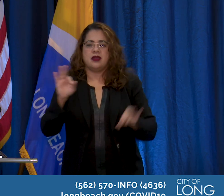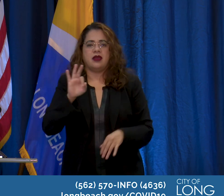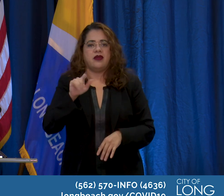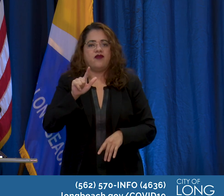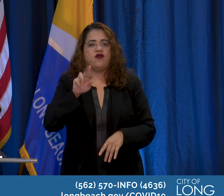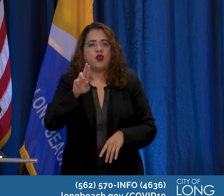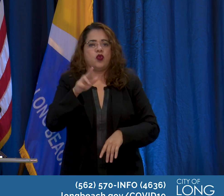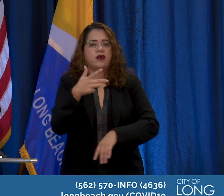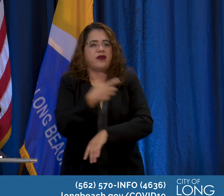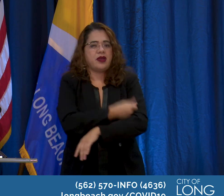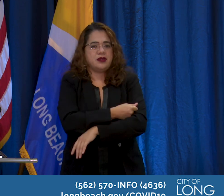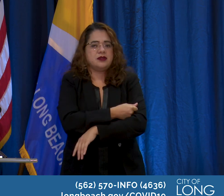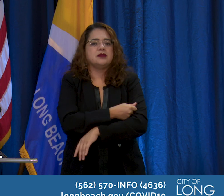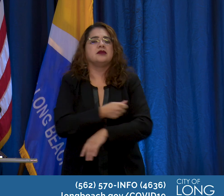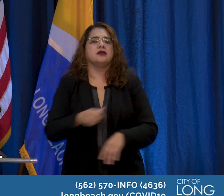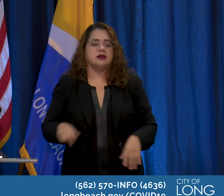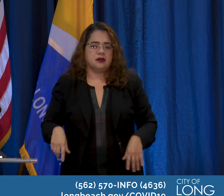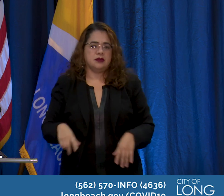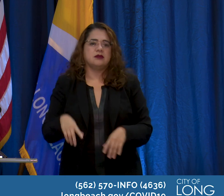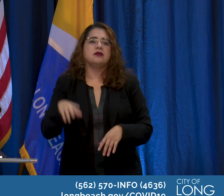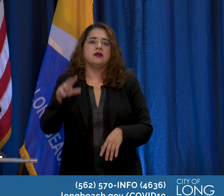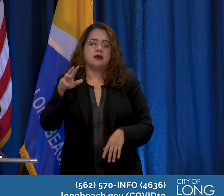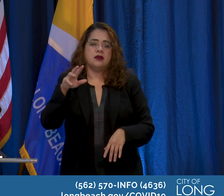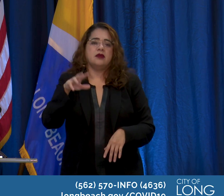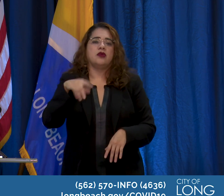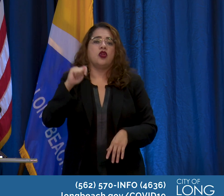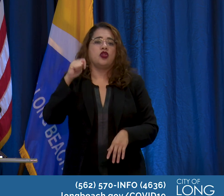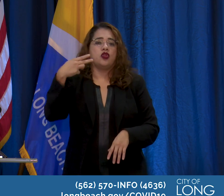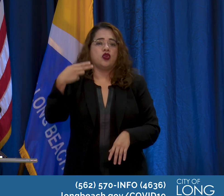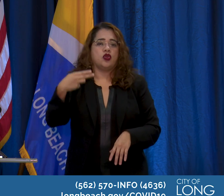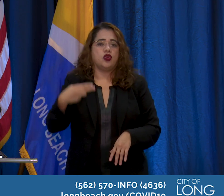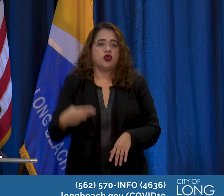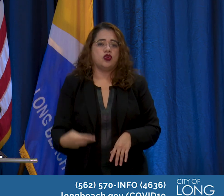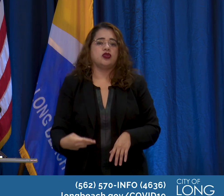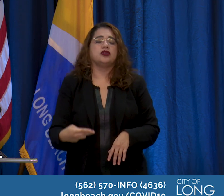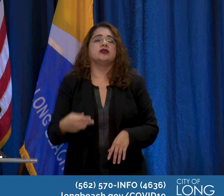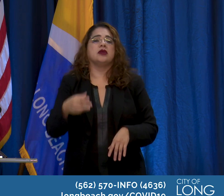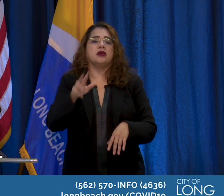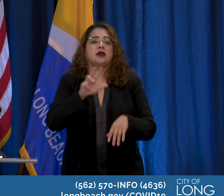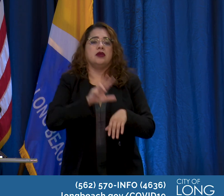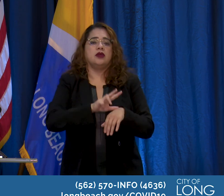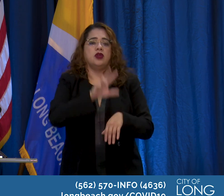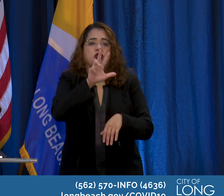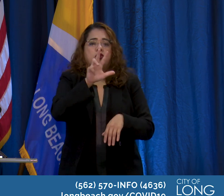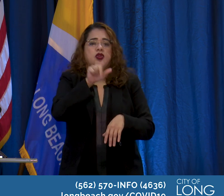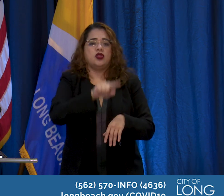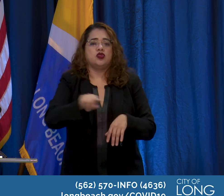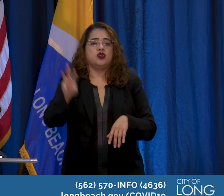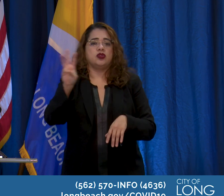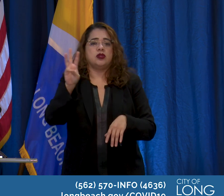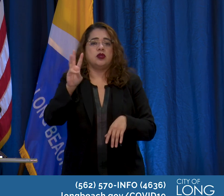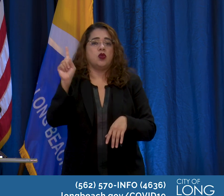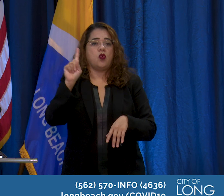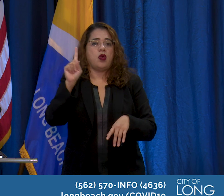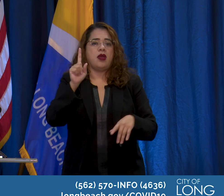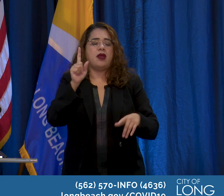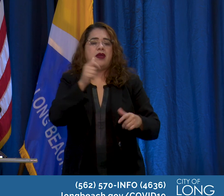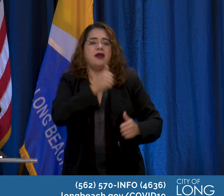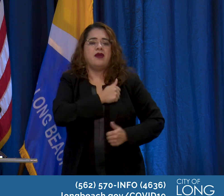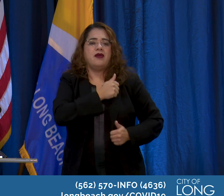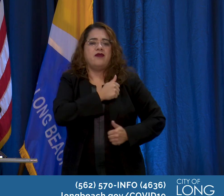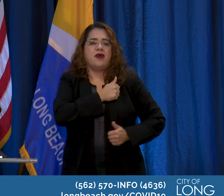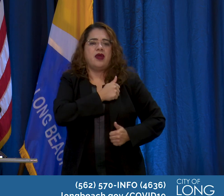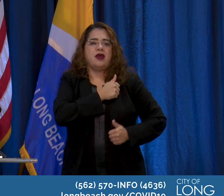Those are available on Thursdays from 3, 3pm to 6 pm and that's at Veterans Stadium and